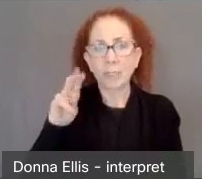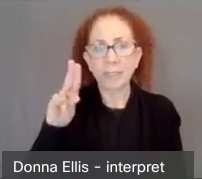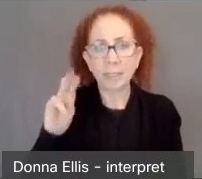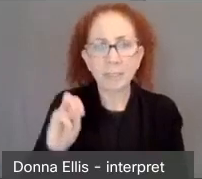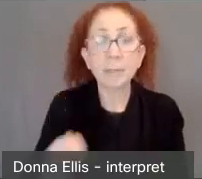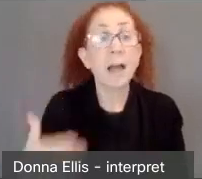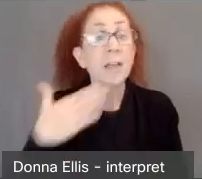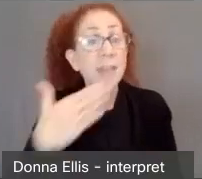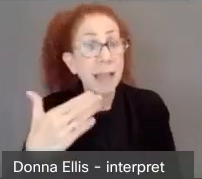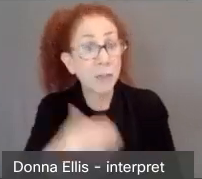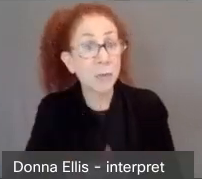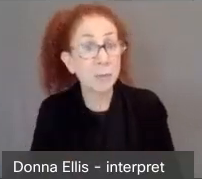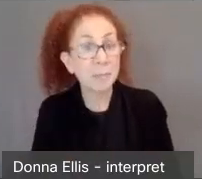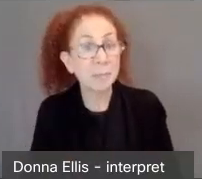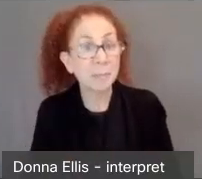[Commissioner Lawrence] Thank you, Commissioner Arkoosh.